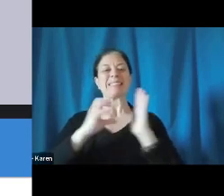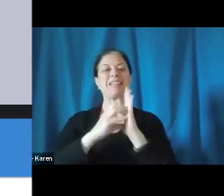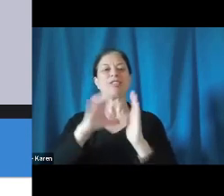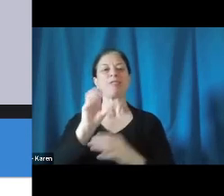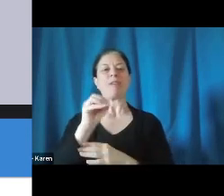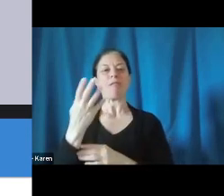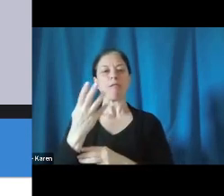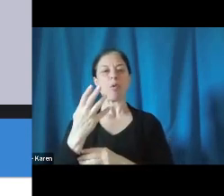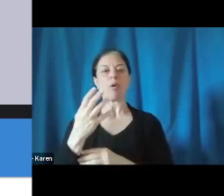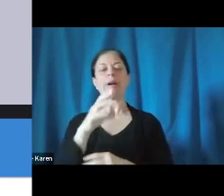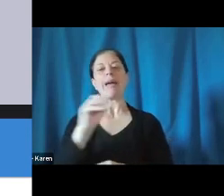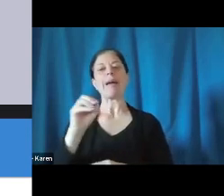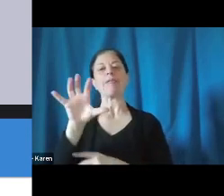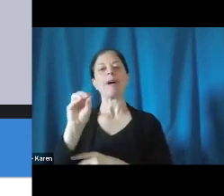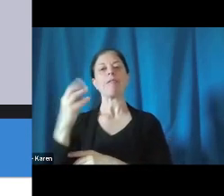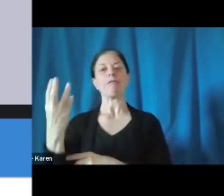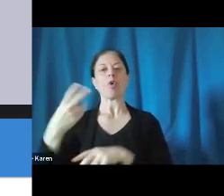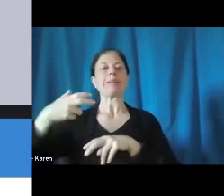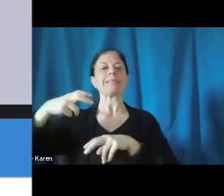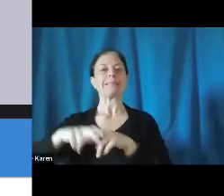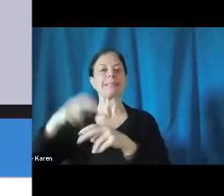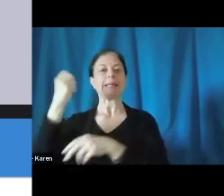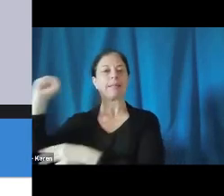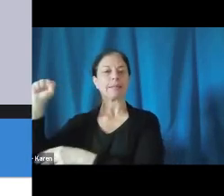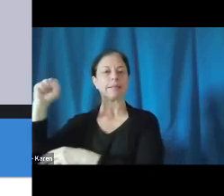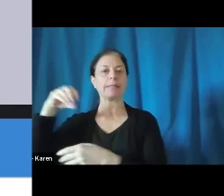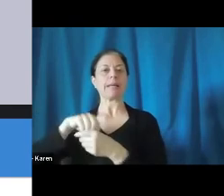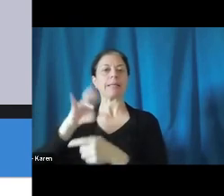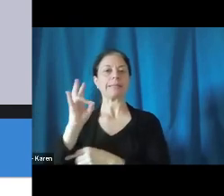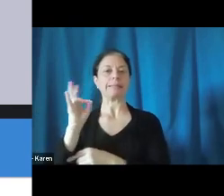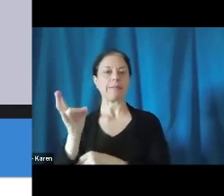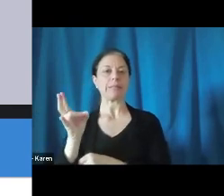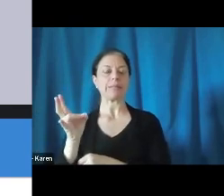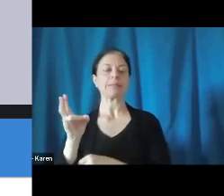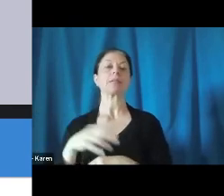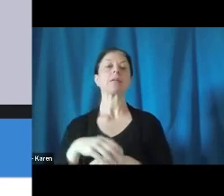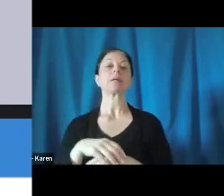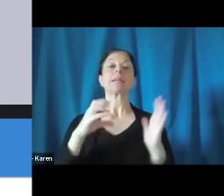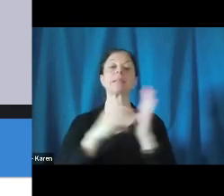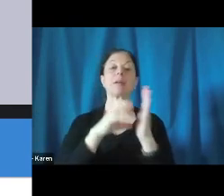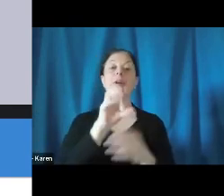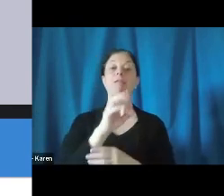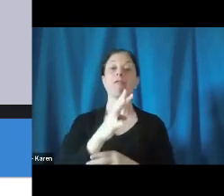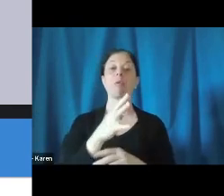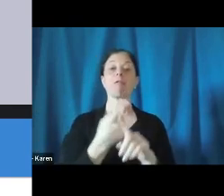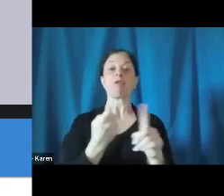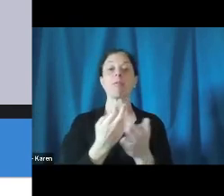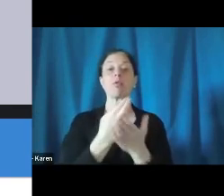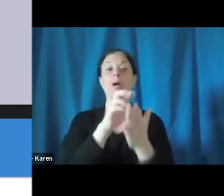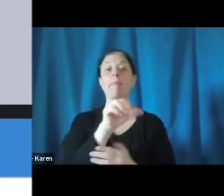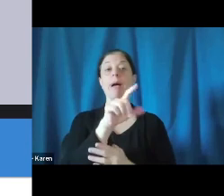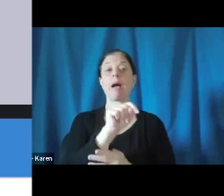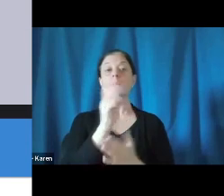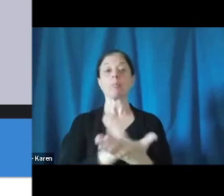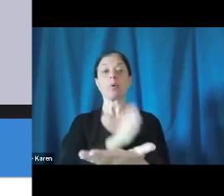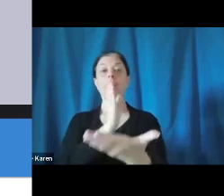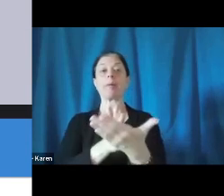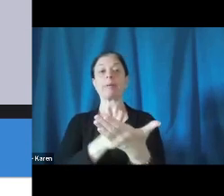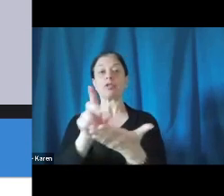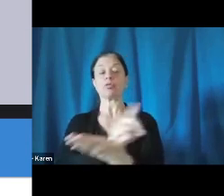activism. I'm also going to section the 504 and